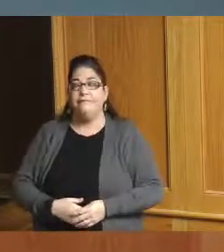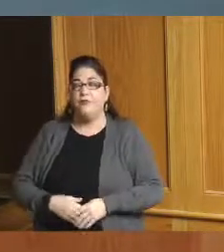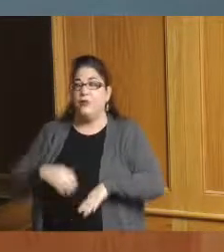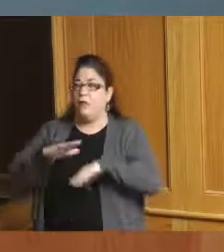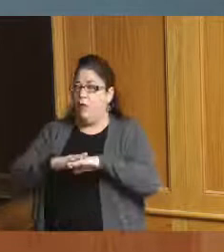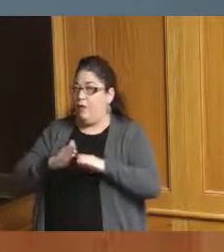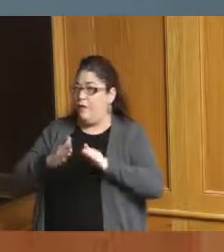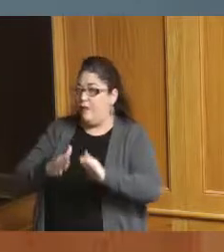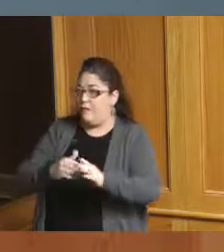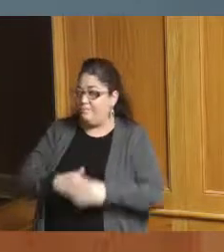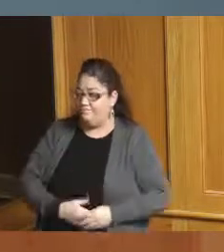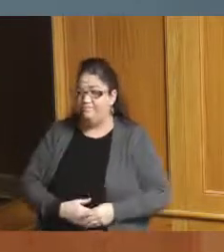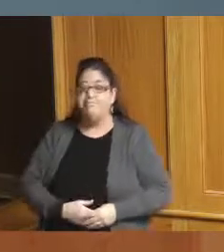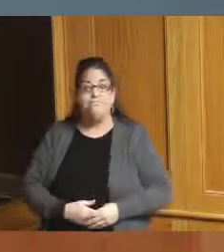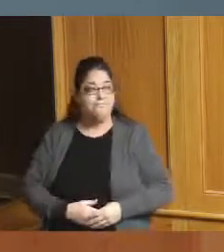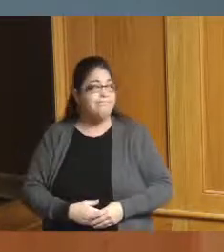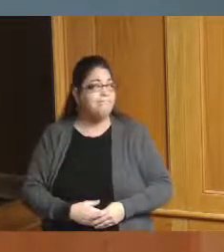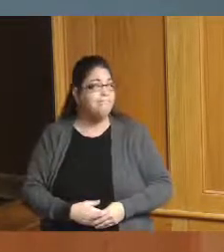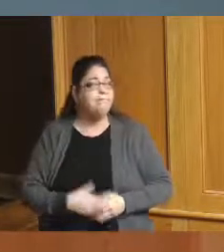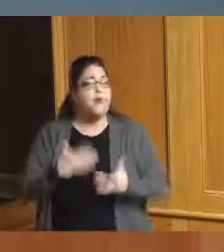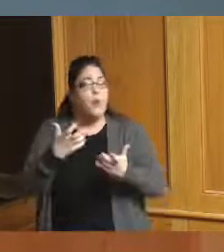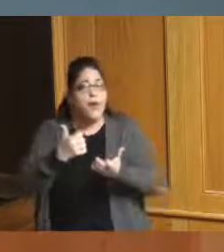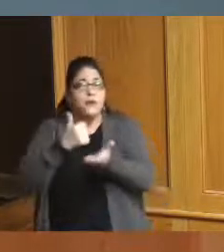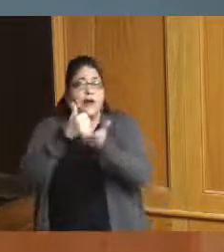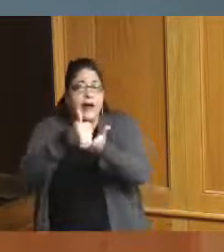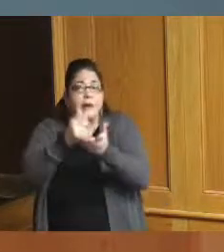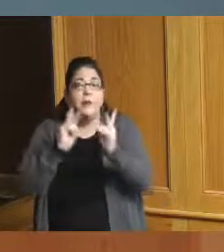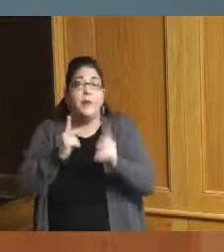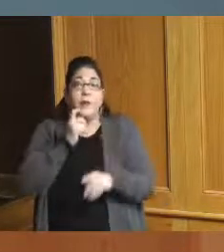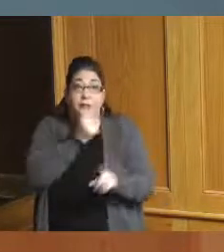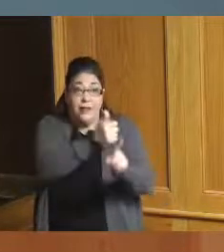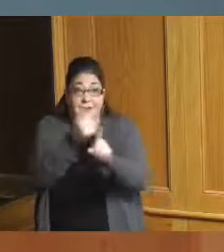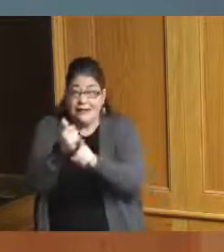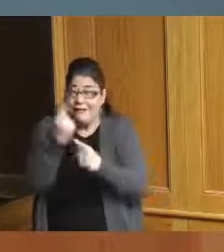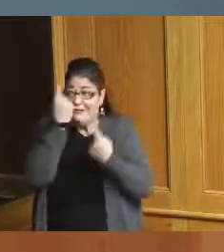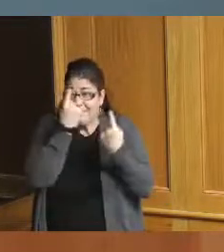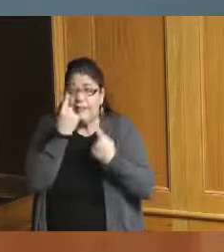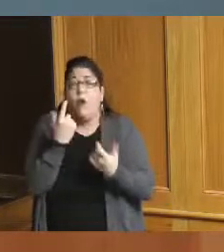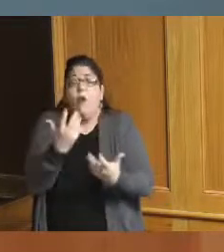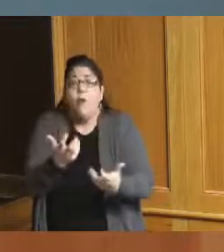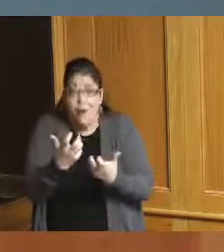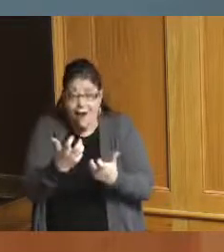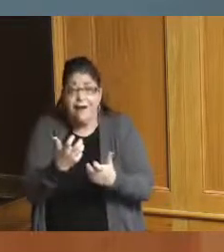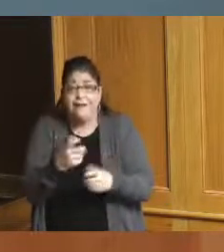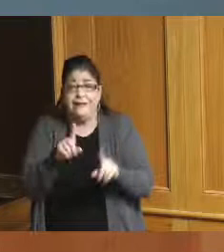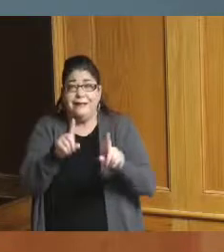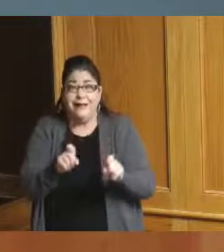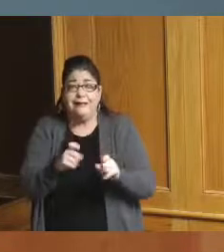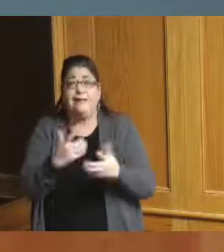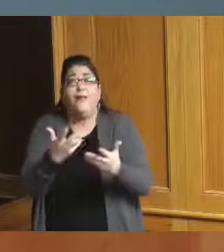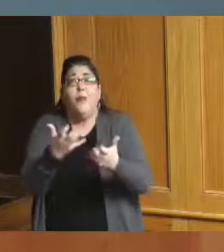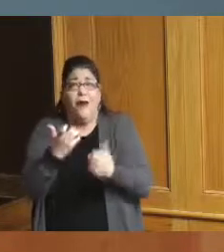good things that we can do for people that want to get tested or vaccinated okay Vice President Reece